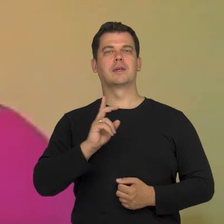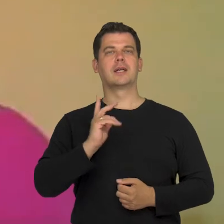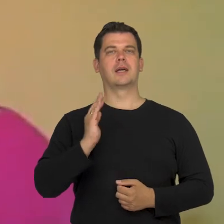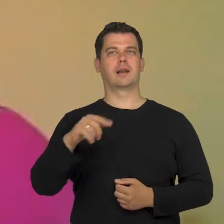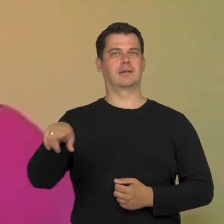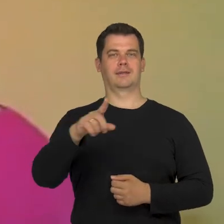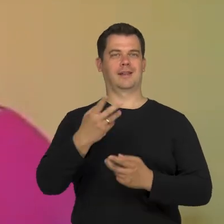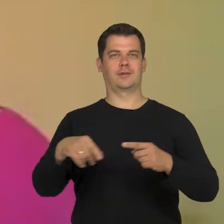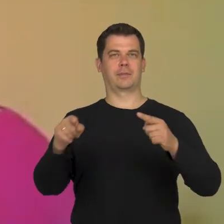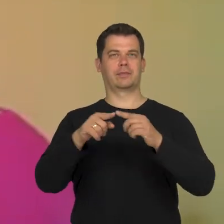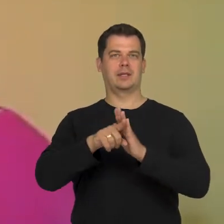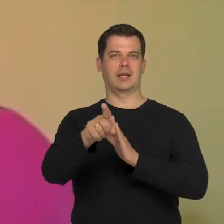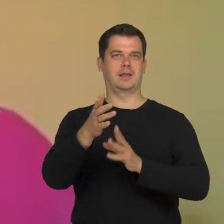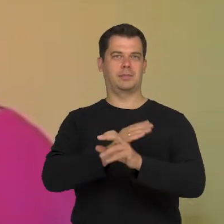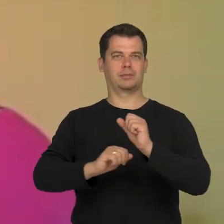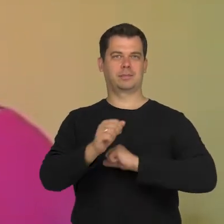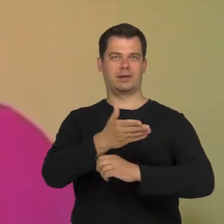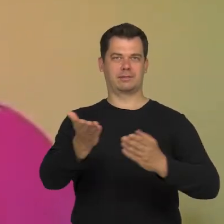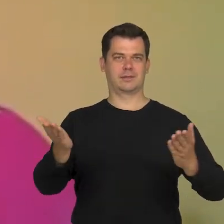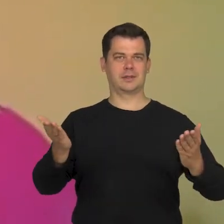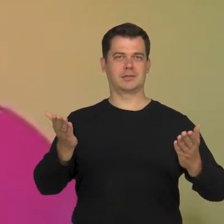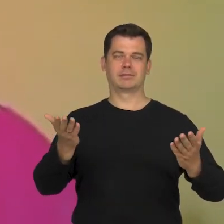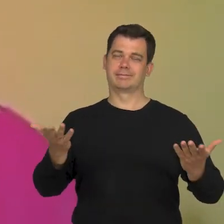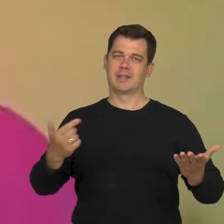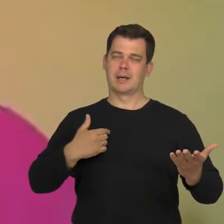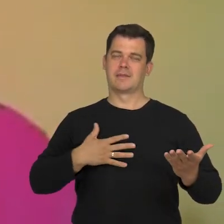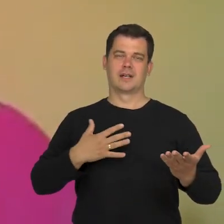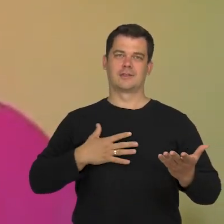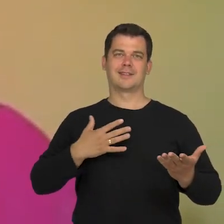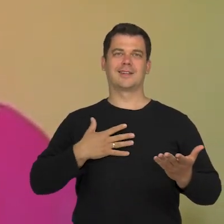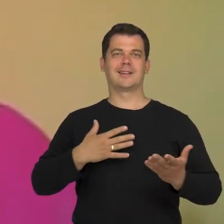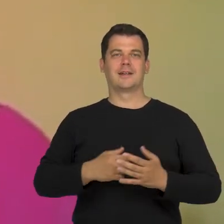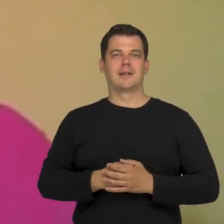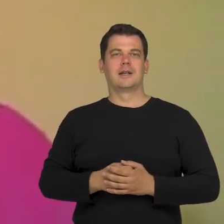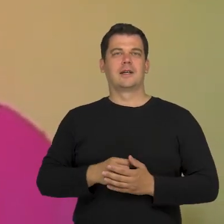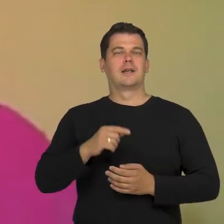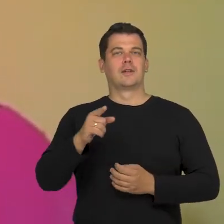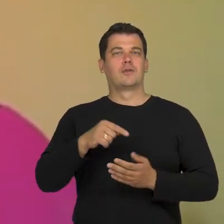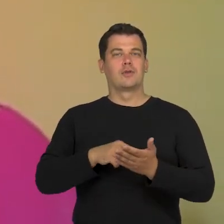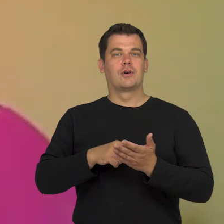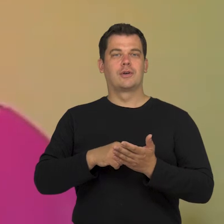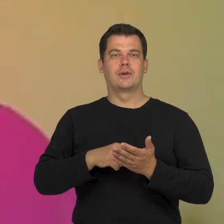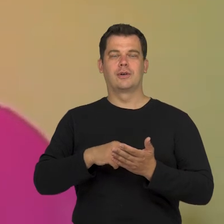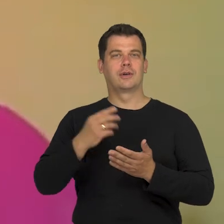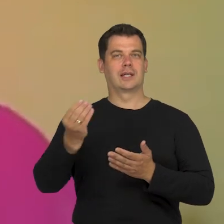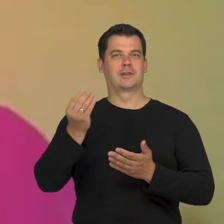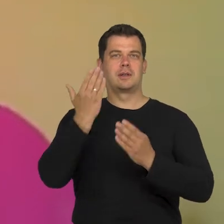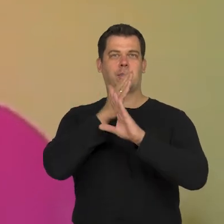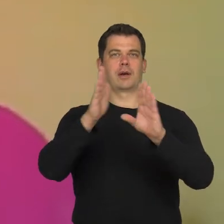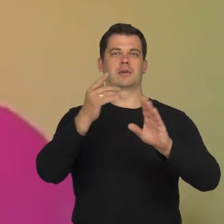for people with disabilities. I think that a sign language interpreter doesn't appear,